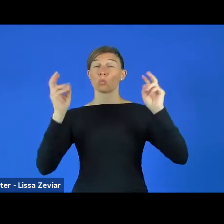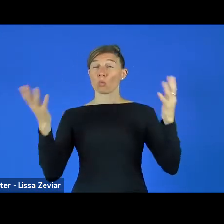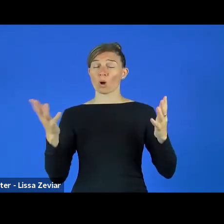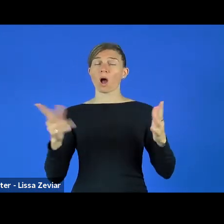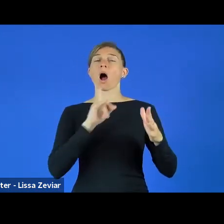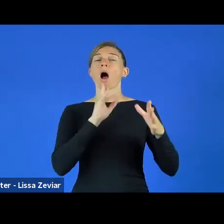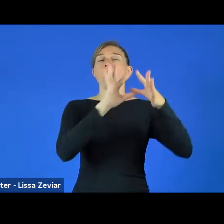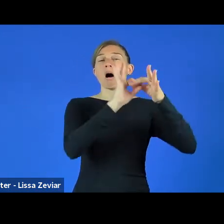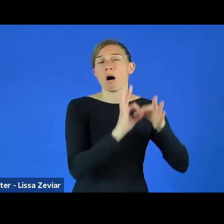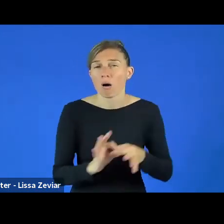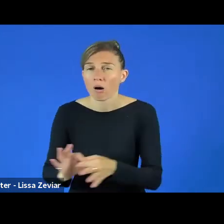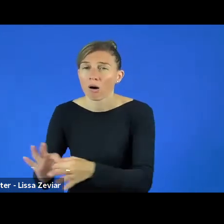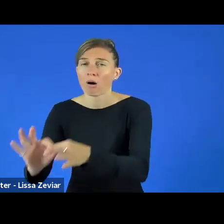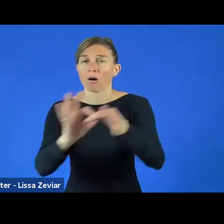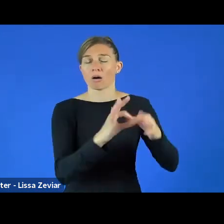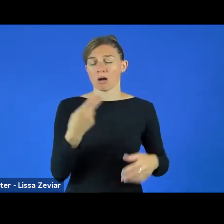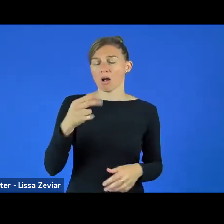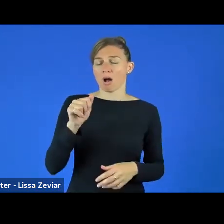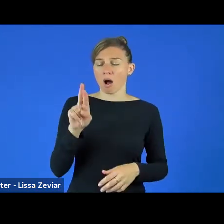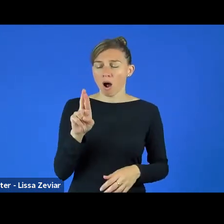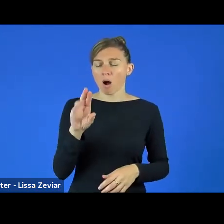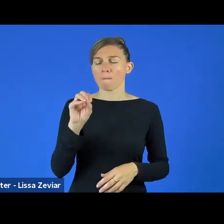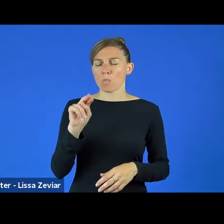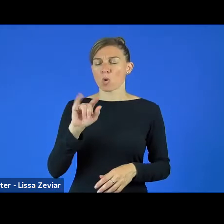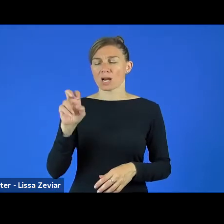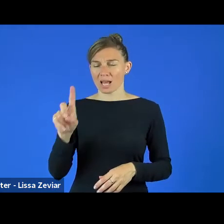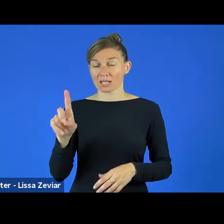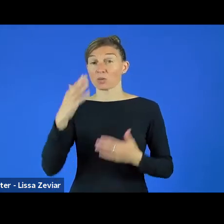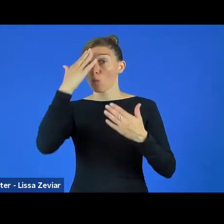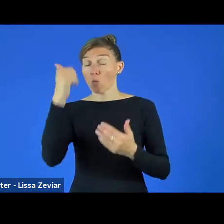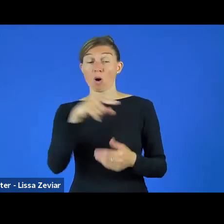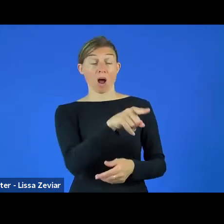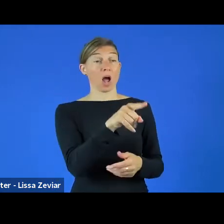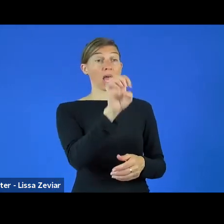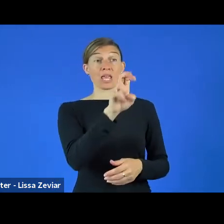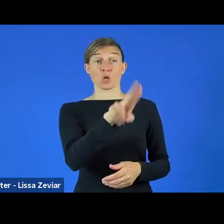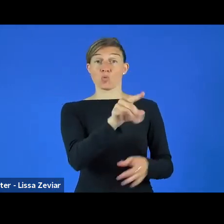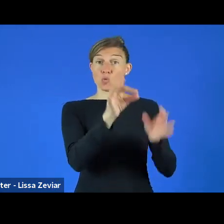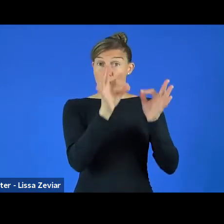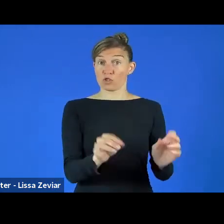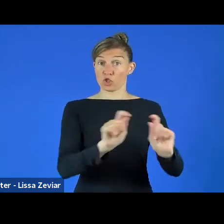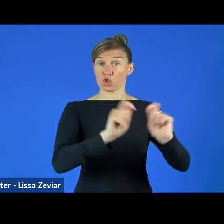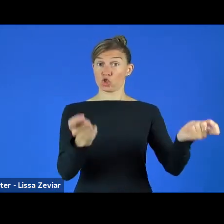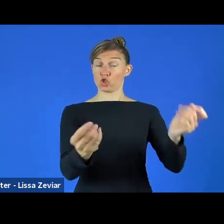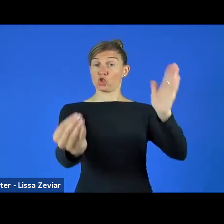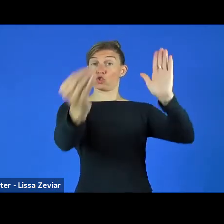when their reference is published in the Official Journal of the EU. They are linked to legislation.